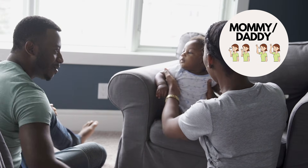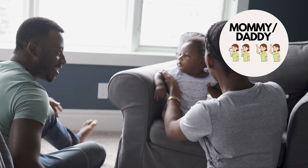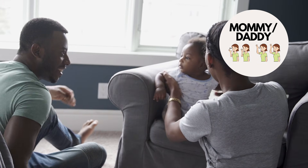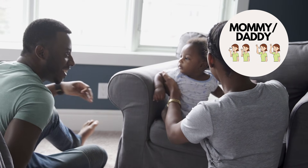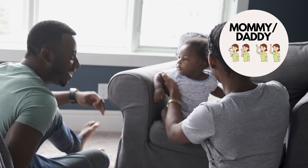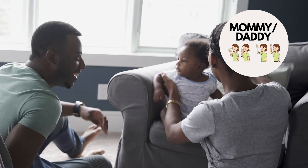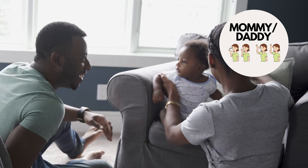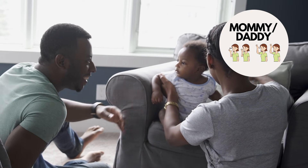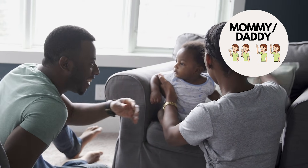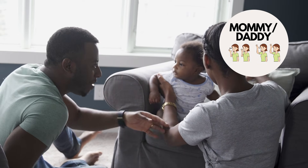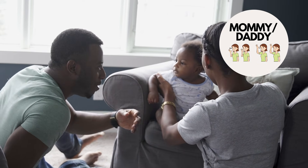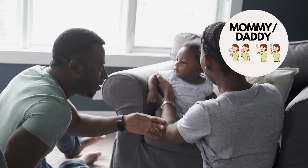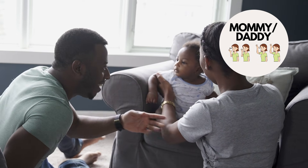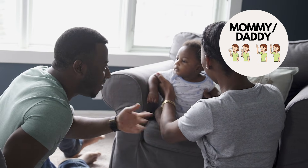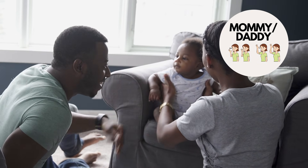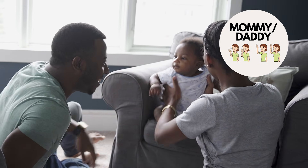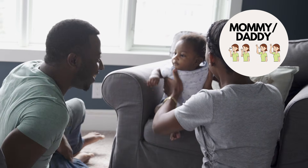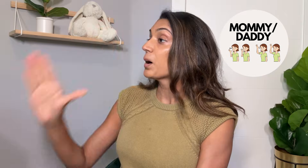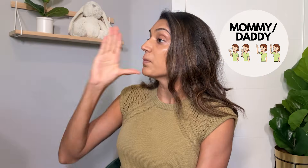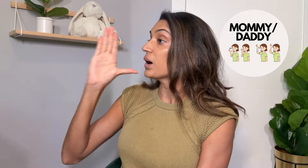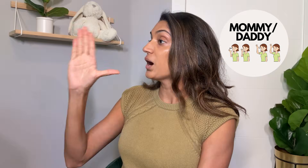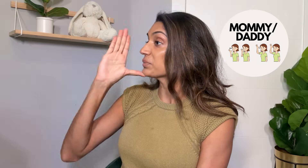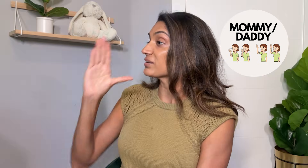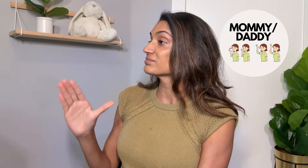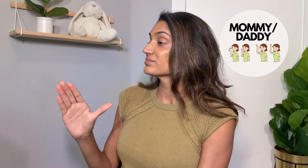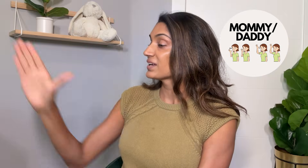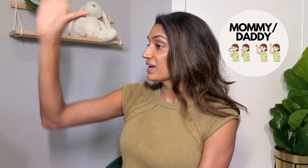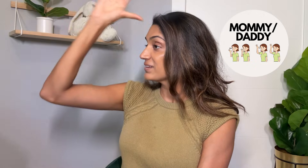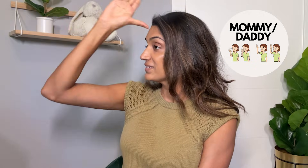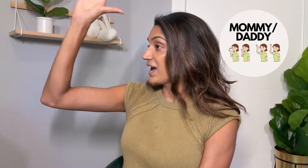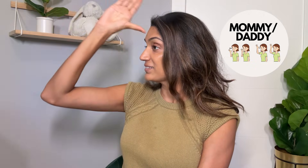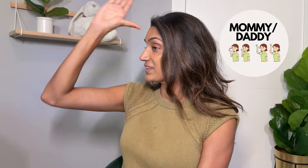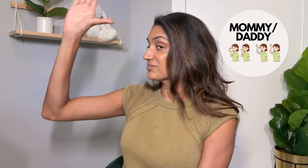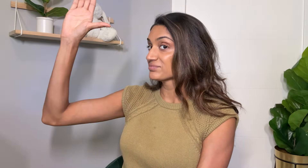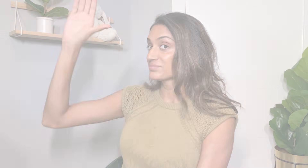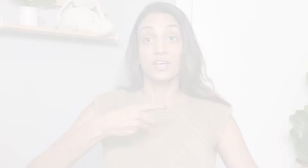It's useful because it helps babies understand relationships early. Mommy, daddy.